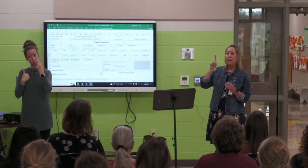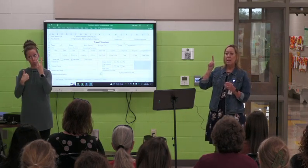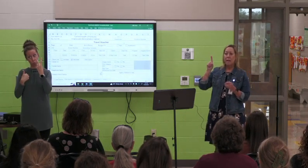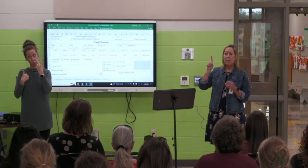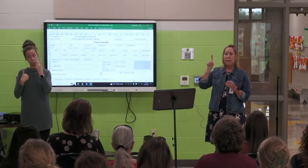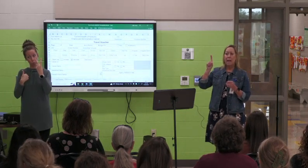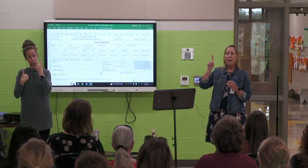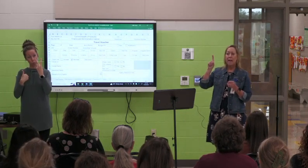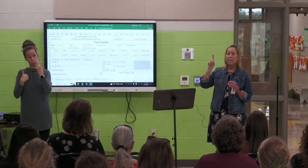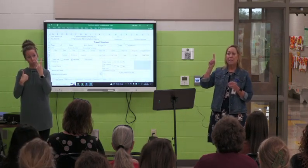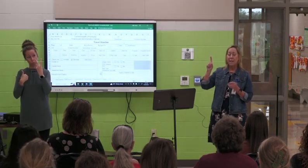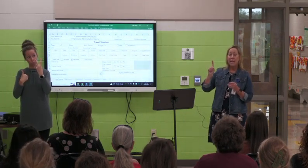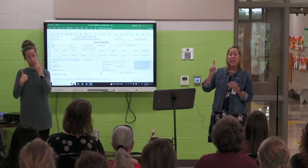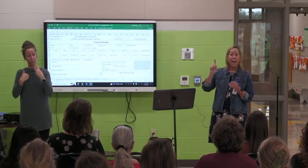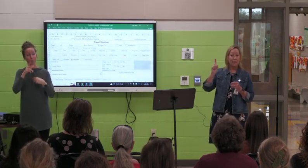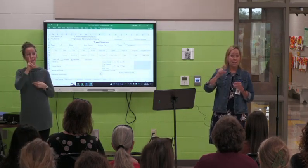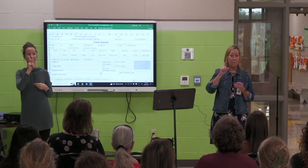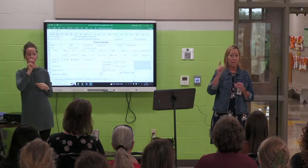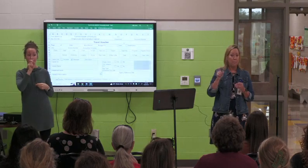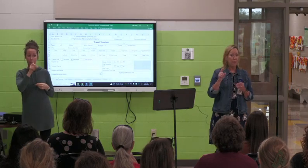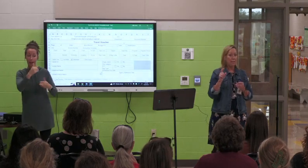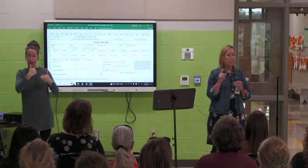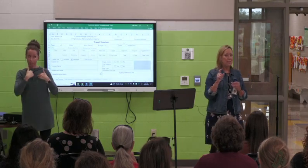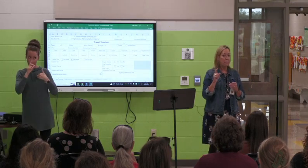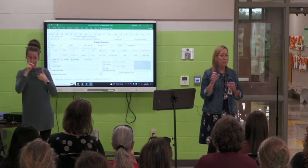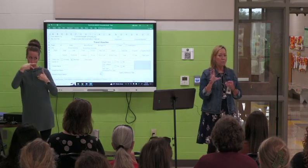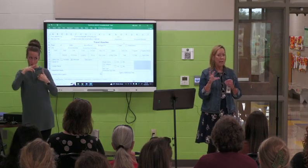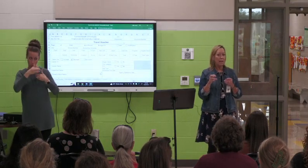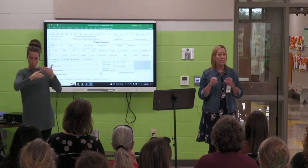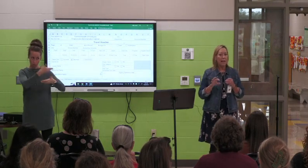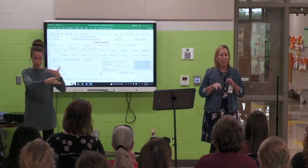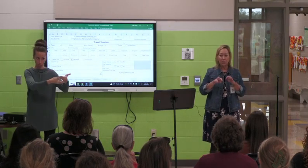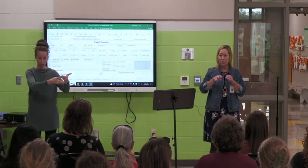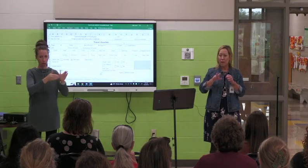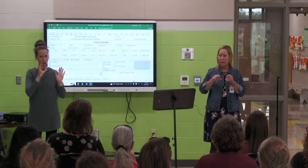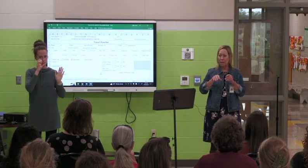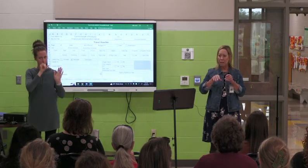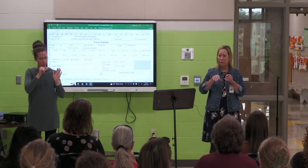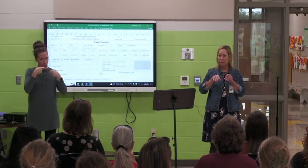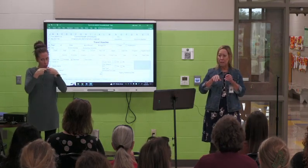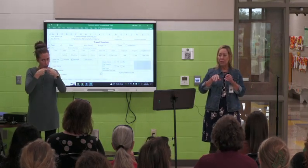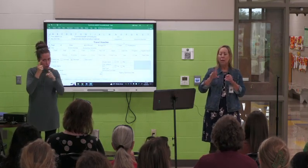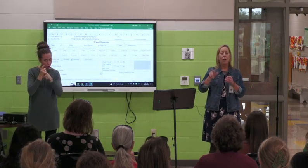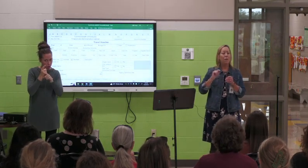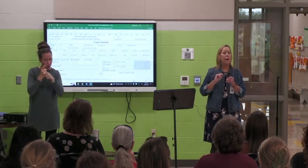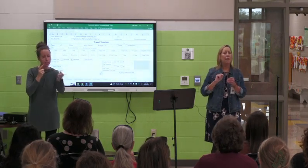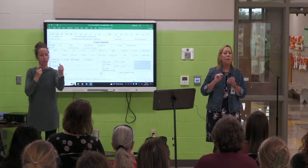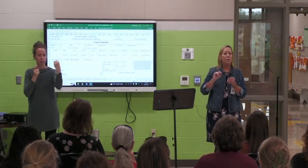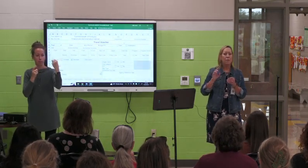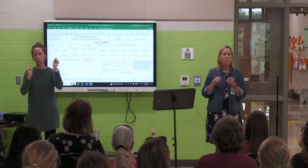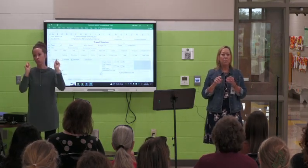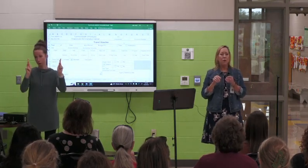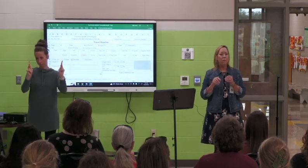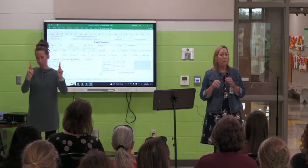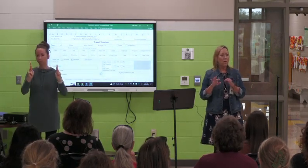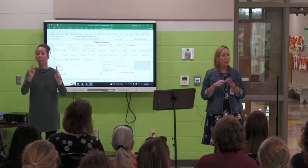KSD has a DPR process and I'm assuming is that electronic yes okay so it's a program and you